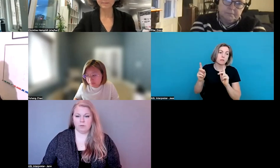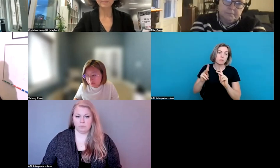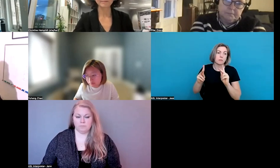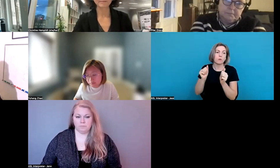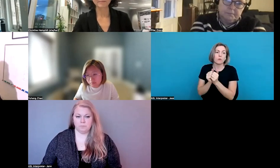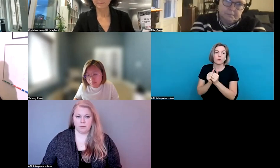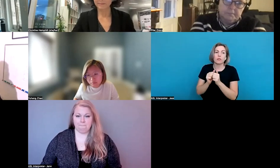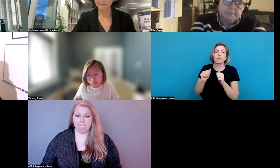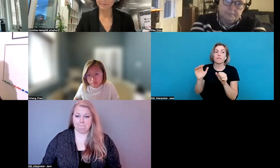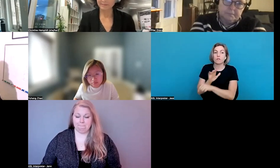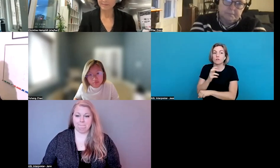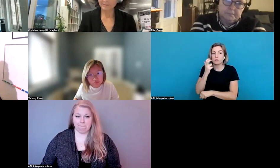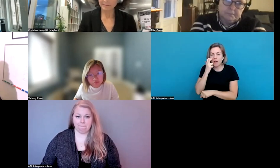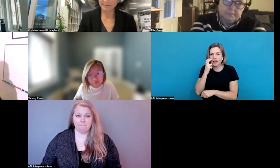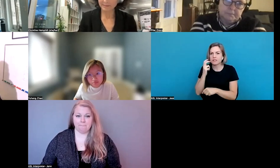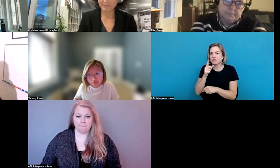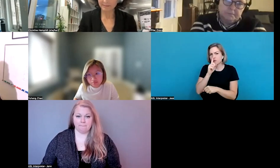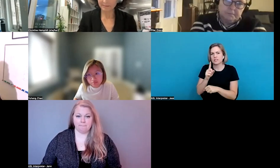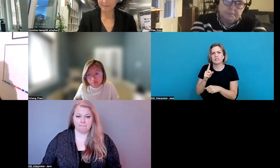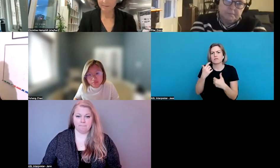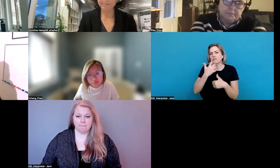blind, it is still an incredibly inaccessible format.